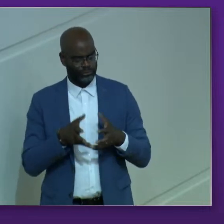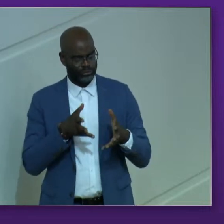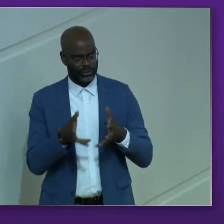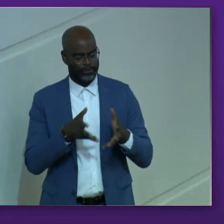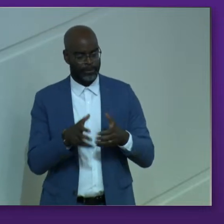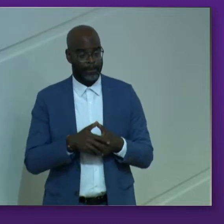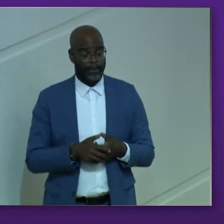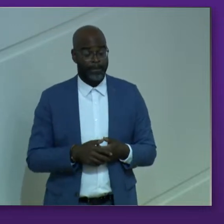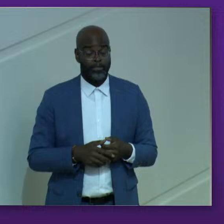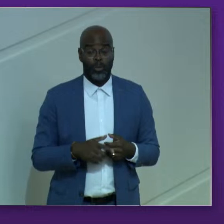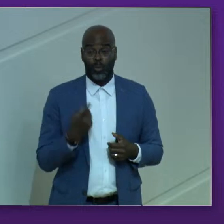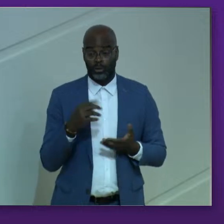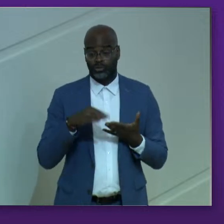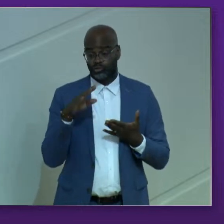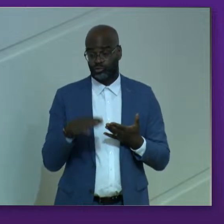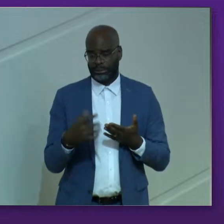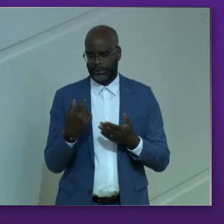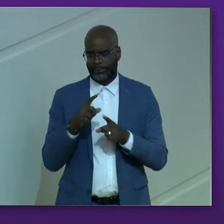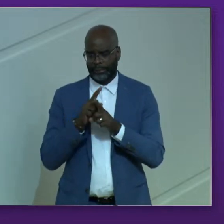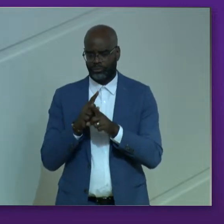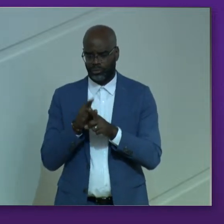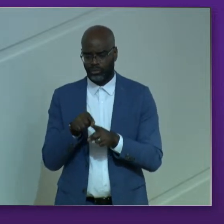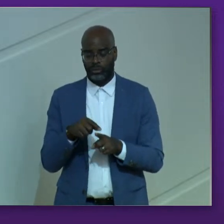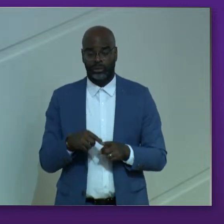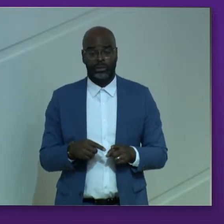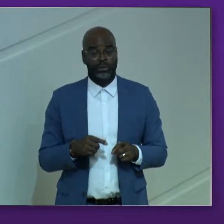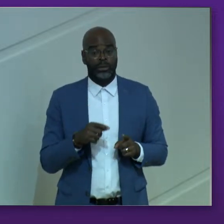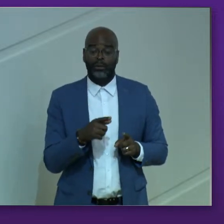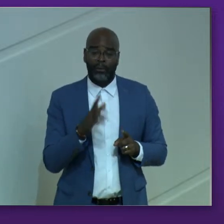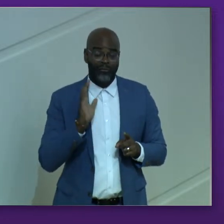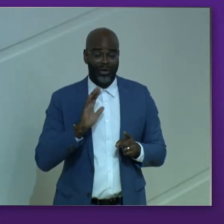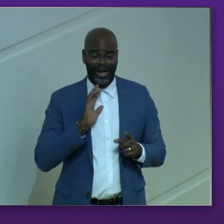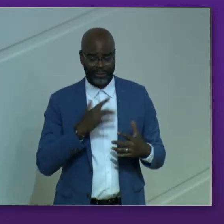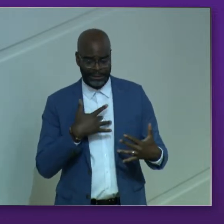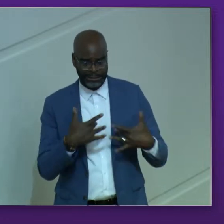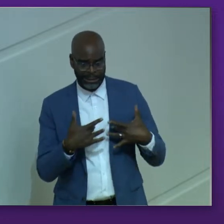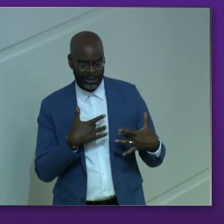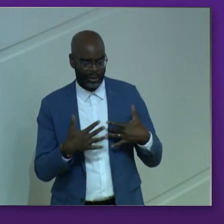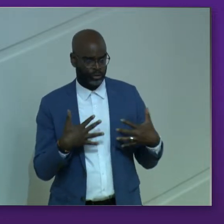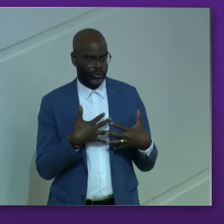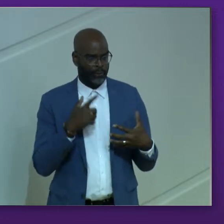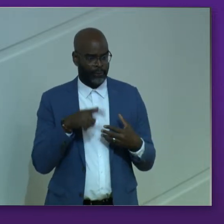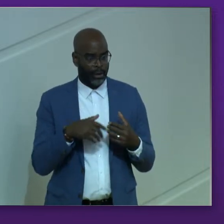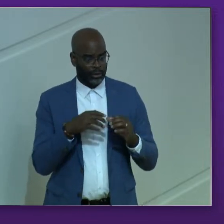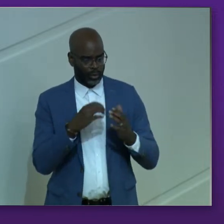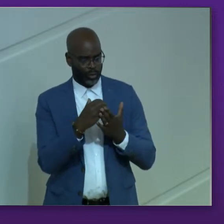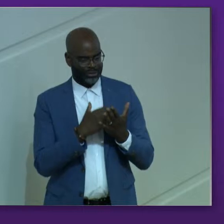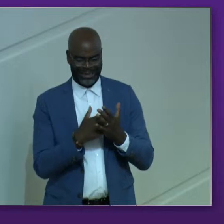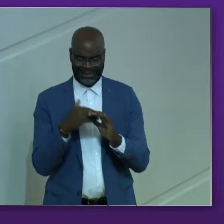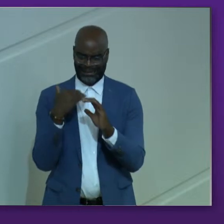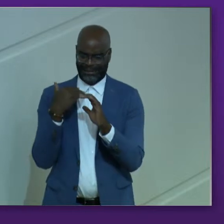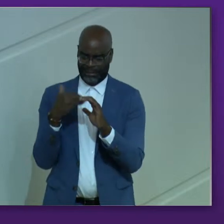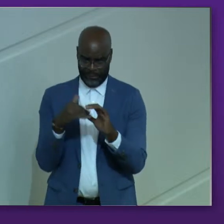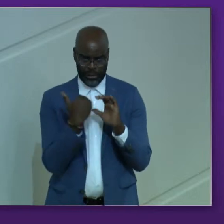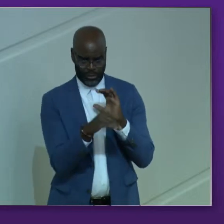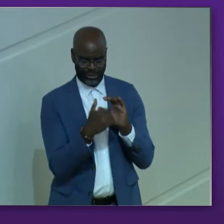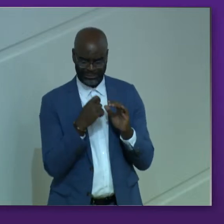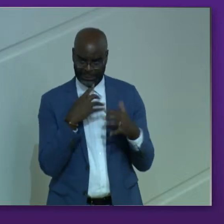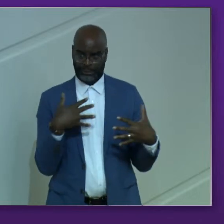CONVERSATIONS. FROM A STUDENT MENTOR BIKE.